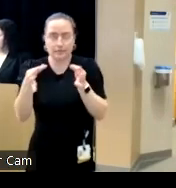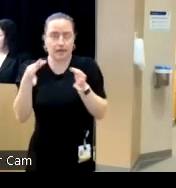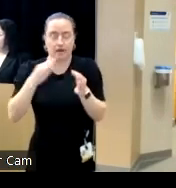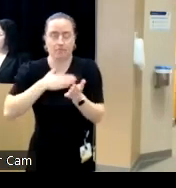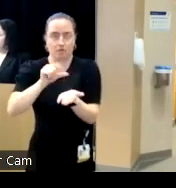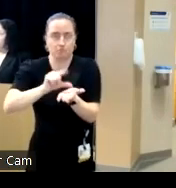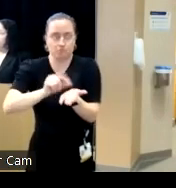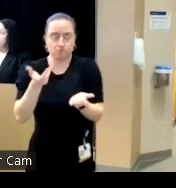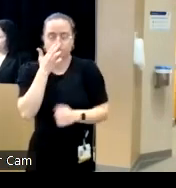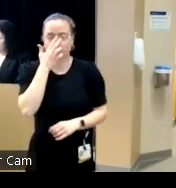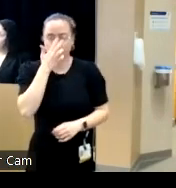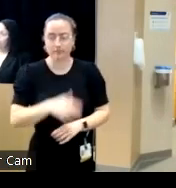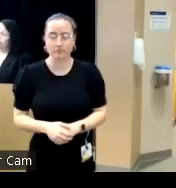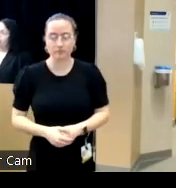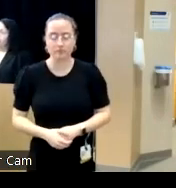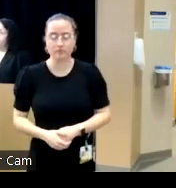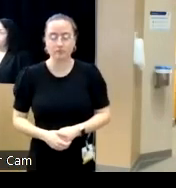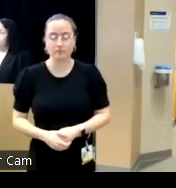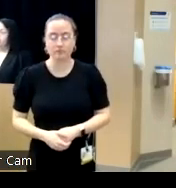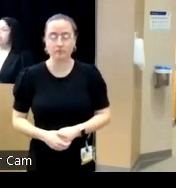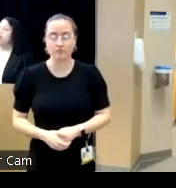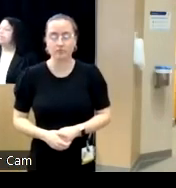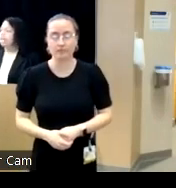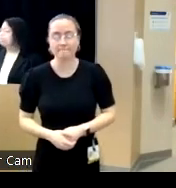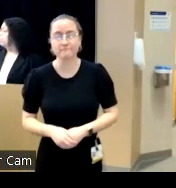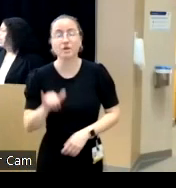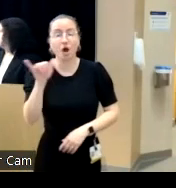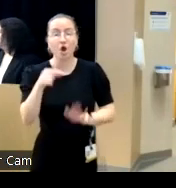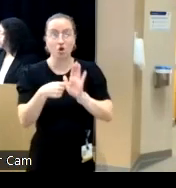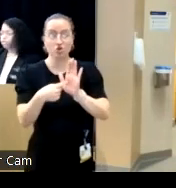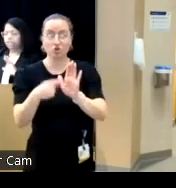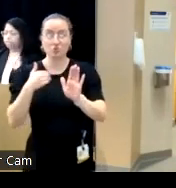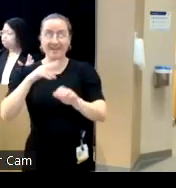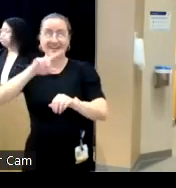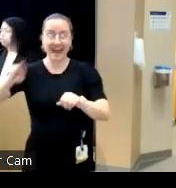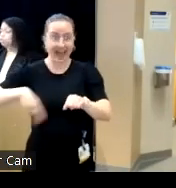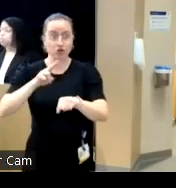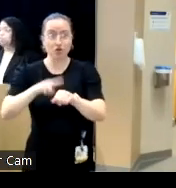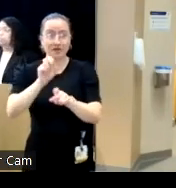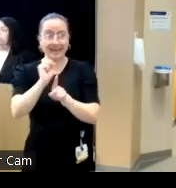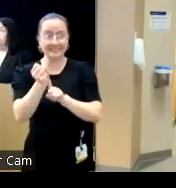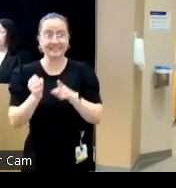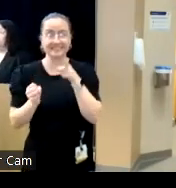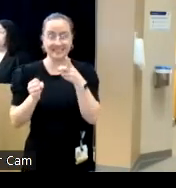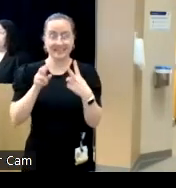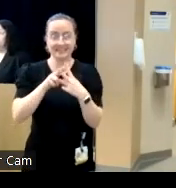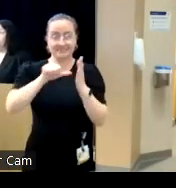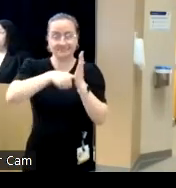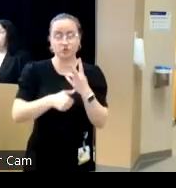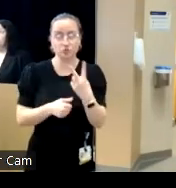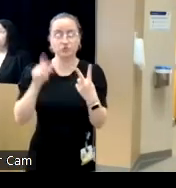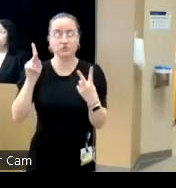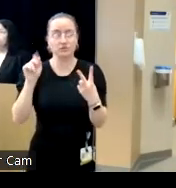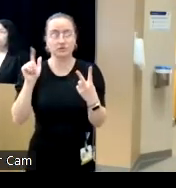so it also reflects that there are National cases these are just two like Khalif Browder who's from